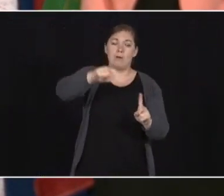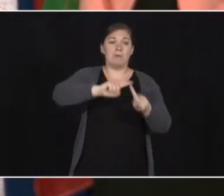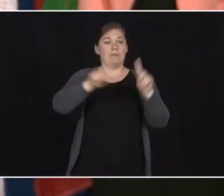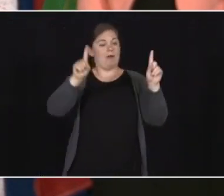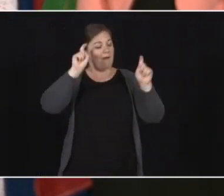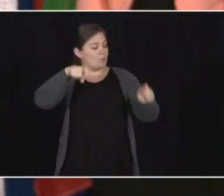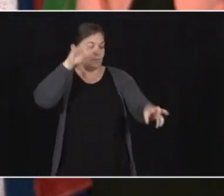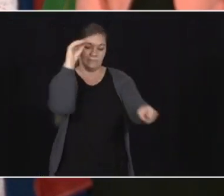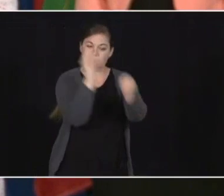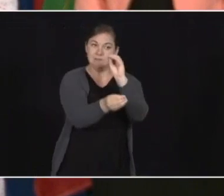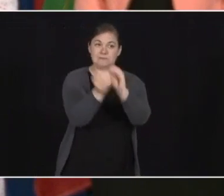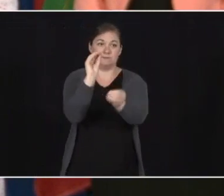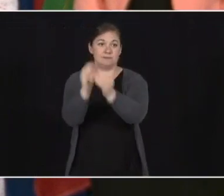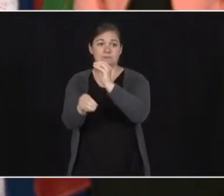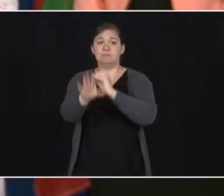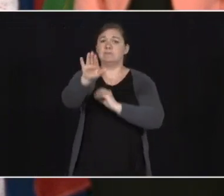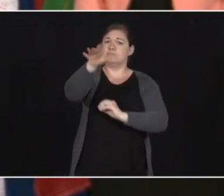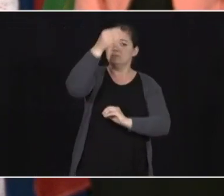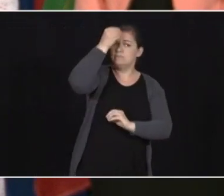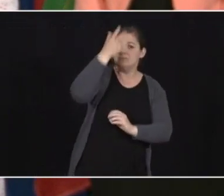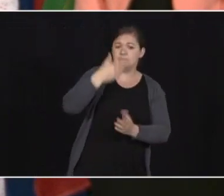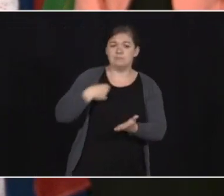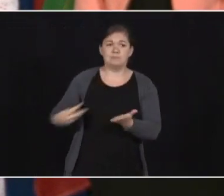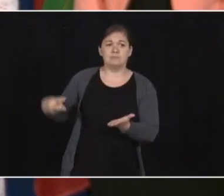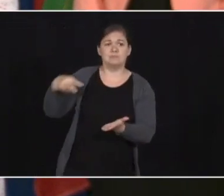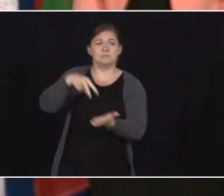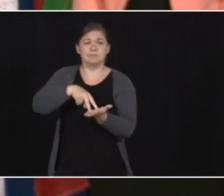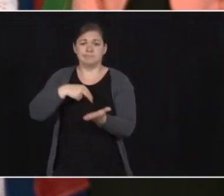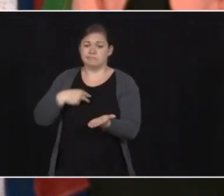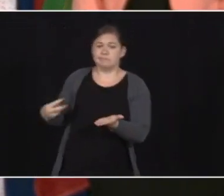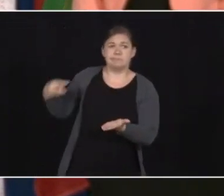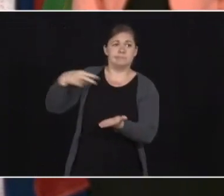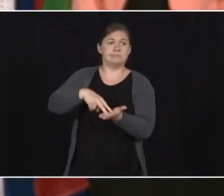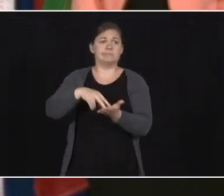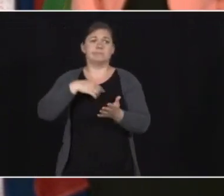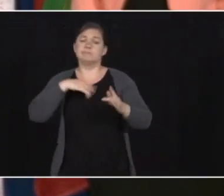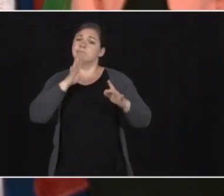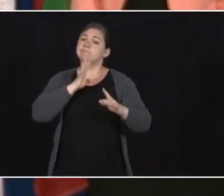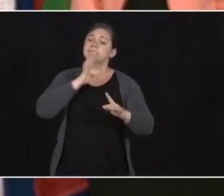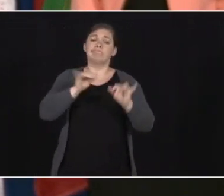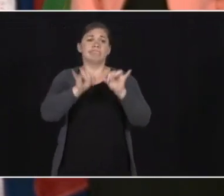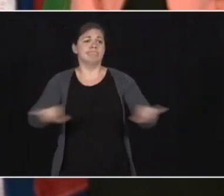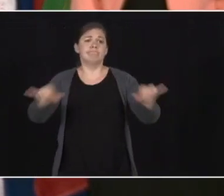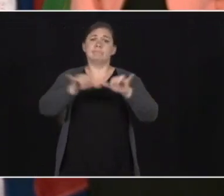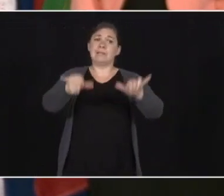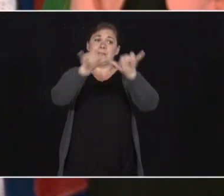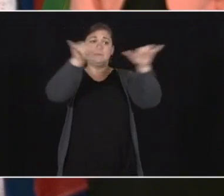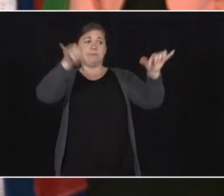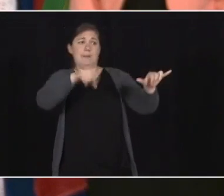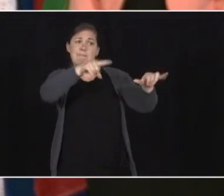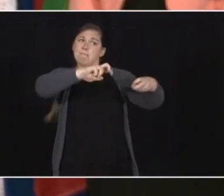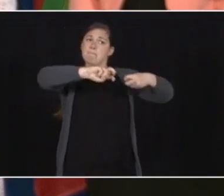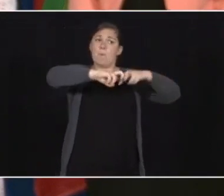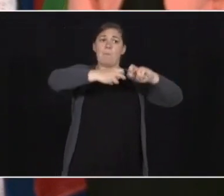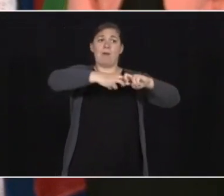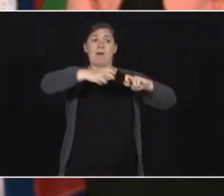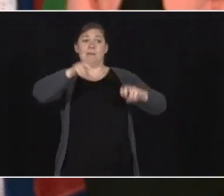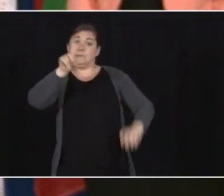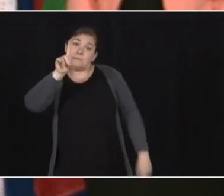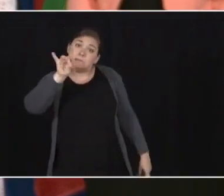We will make sure that we fix it. Travis, I came up here over and over again saying that the system is broken.